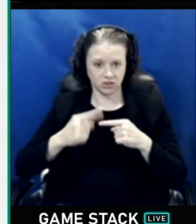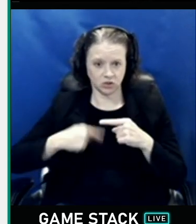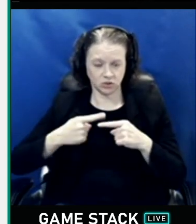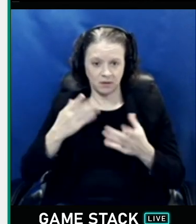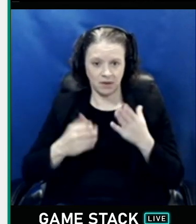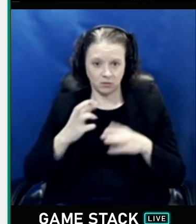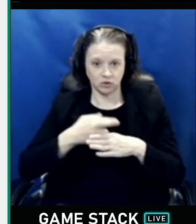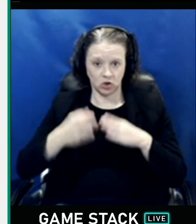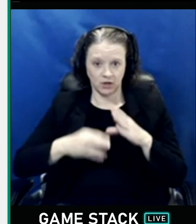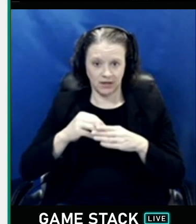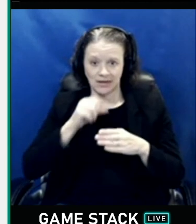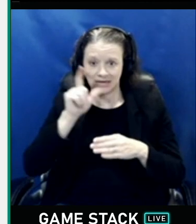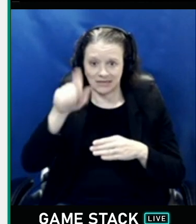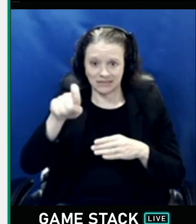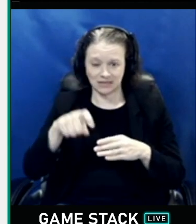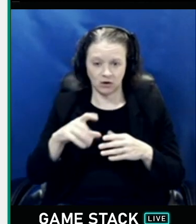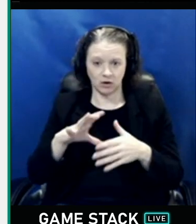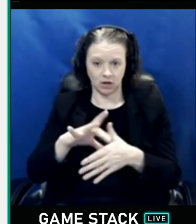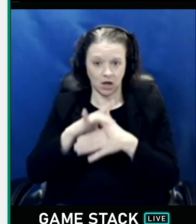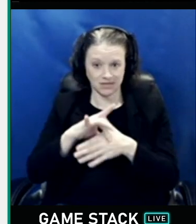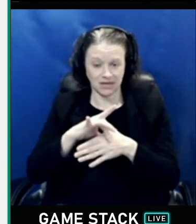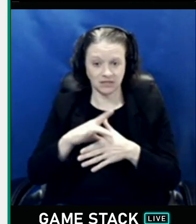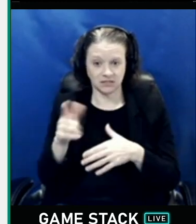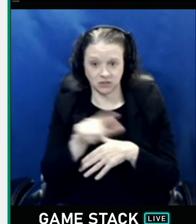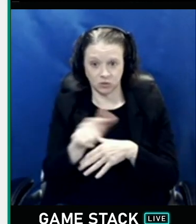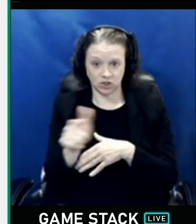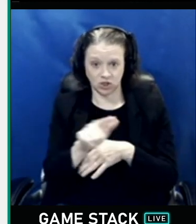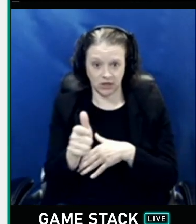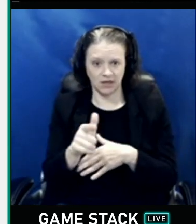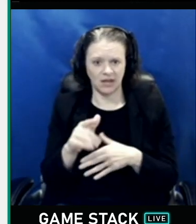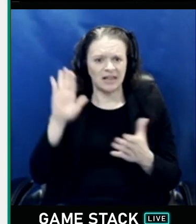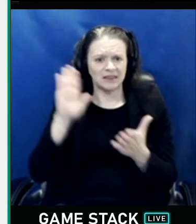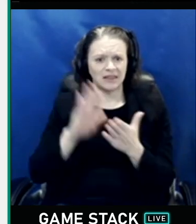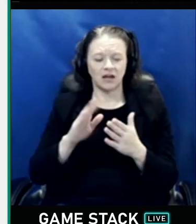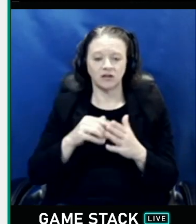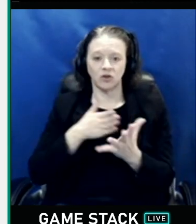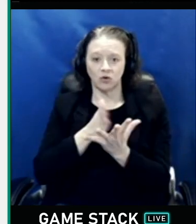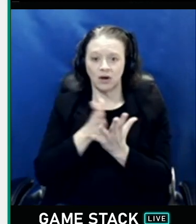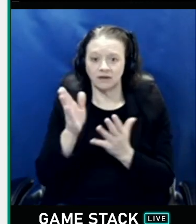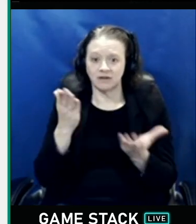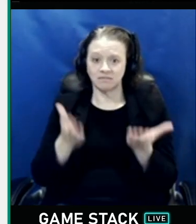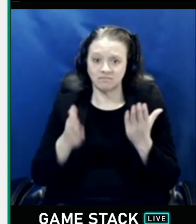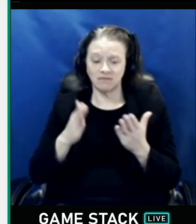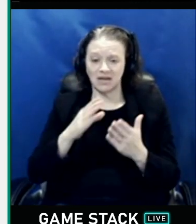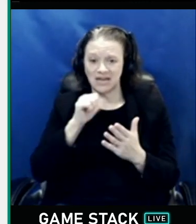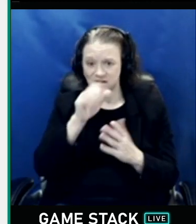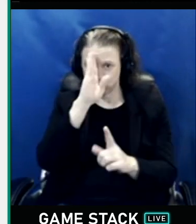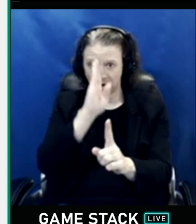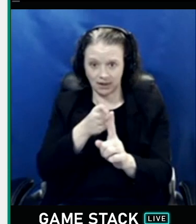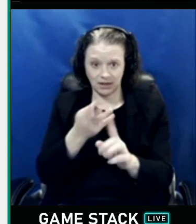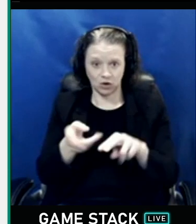switching. Less threads may indirectly increase the batch size. Less threads may also result in less resource sharing,